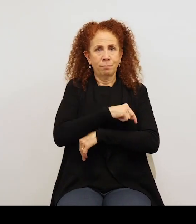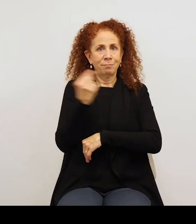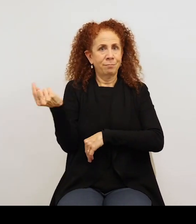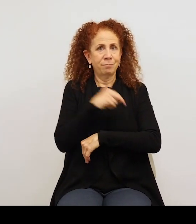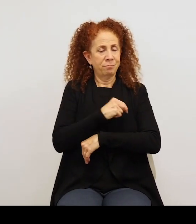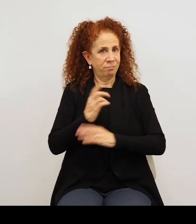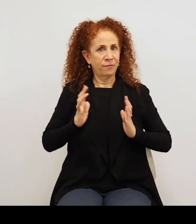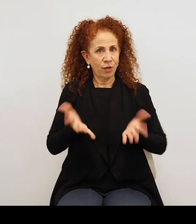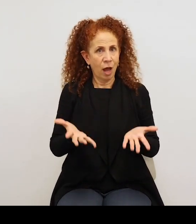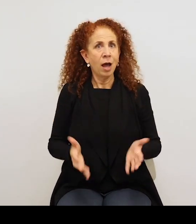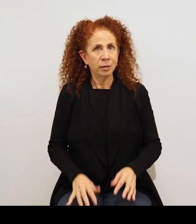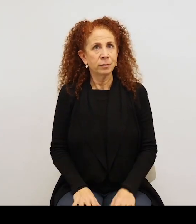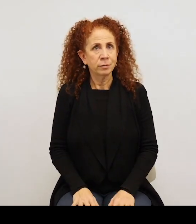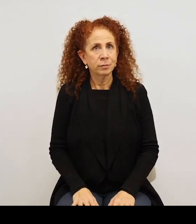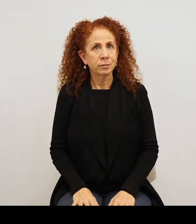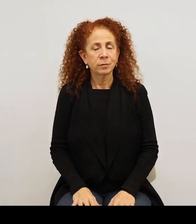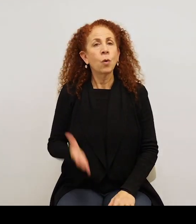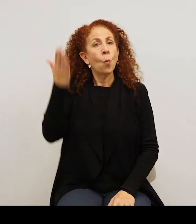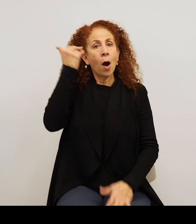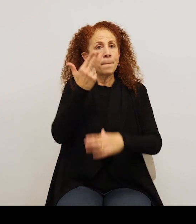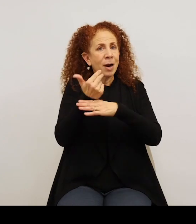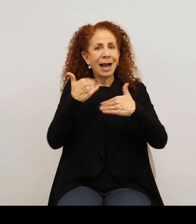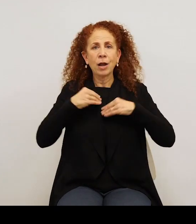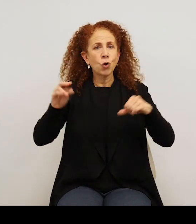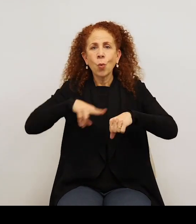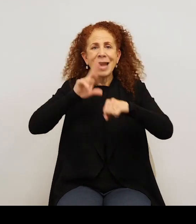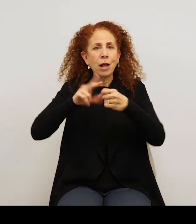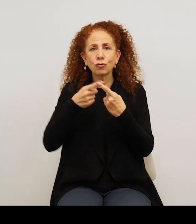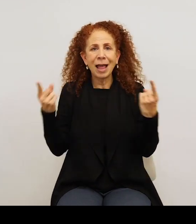because they had no natural enemies there.